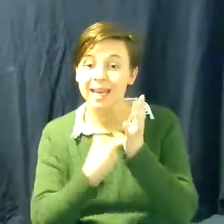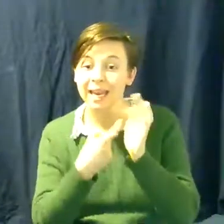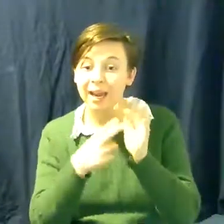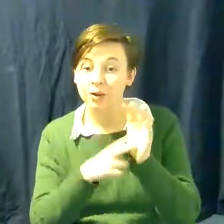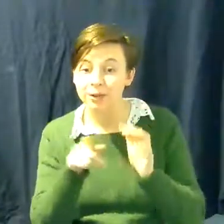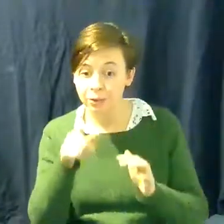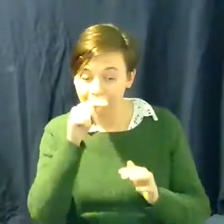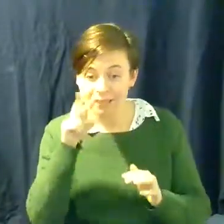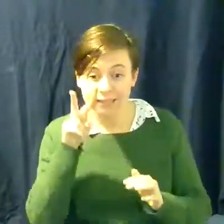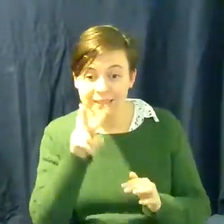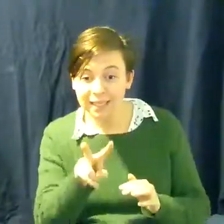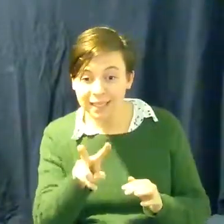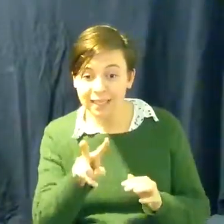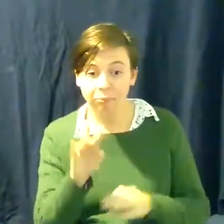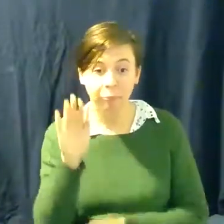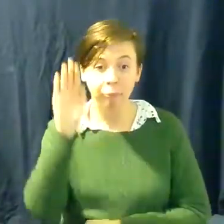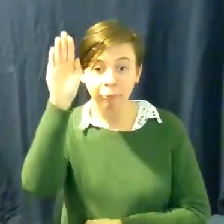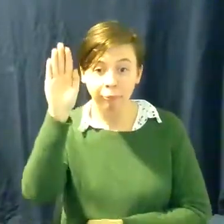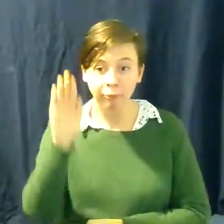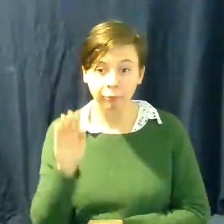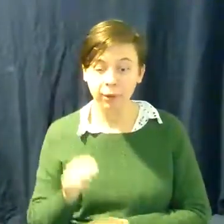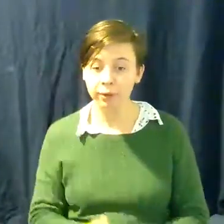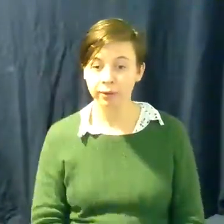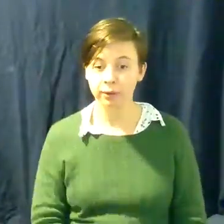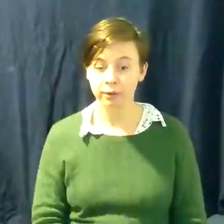has put in a question. You can sign your question or use your voice